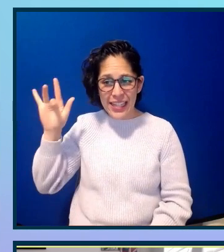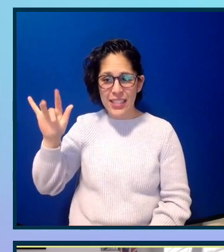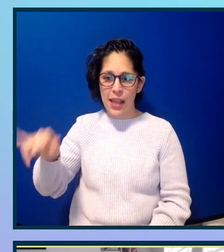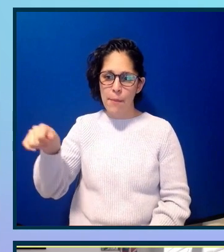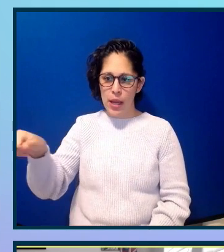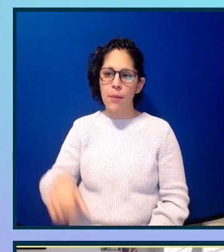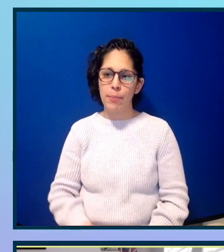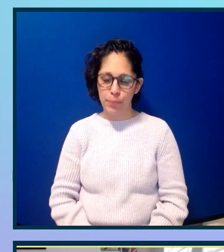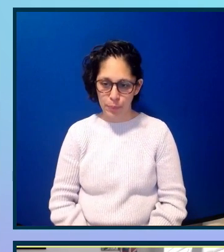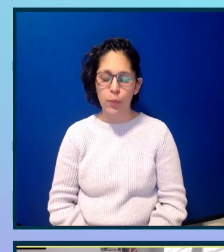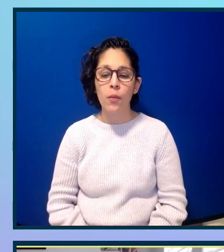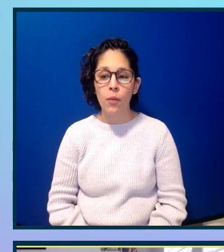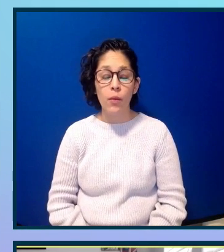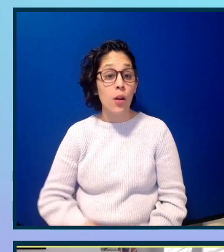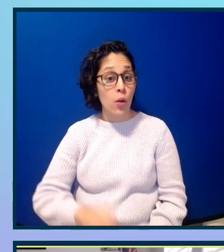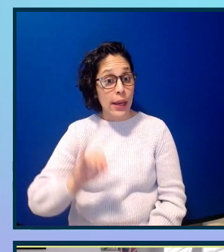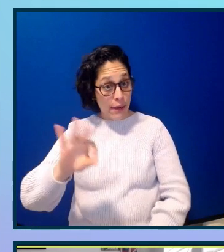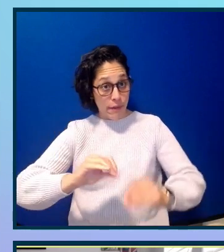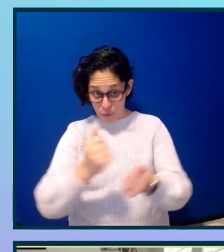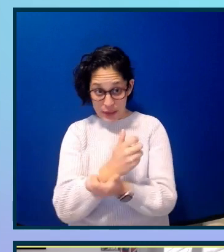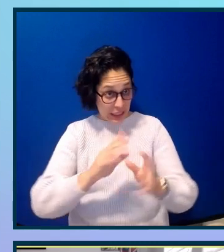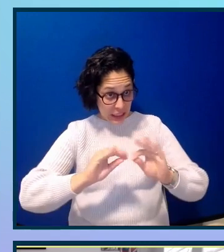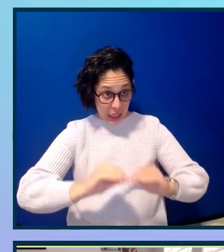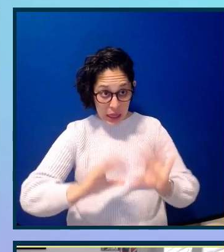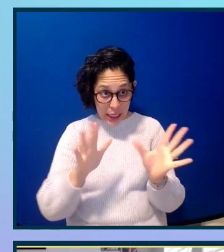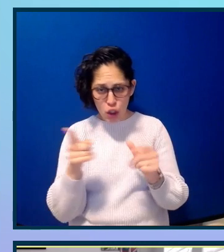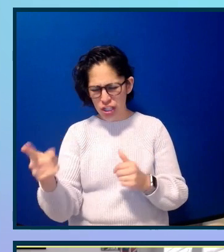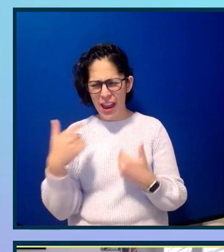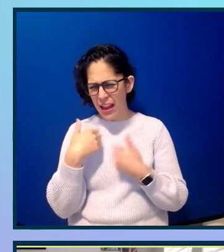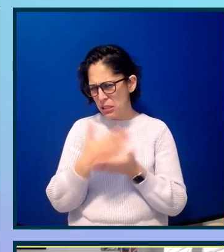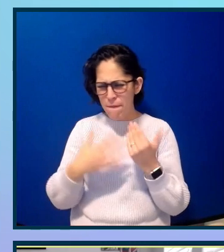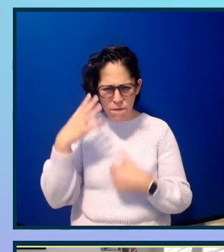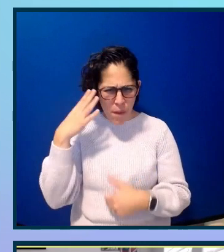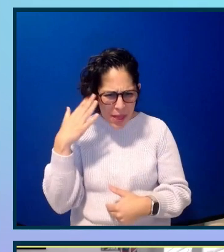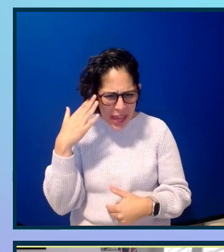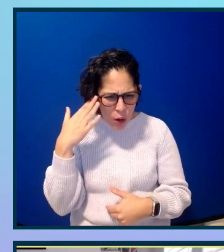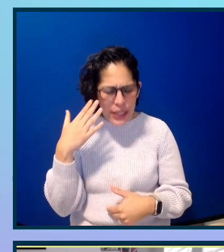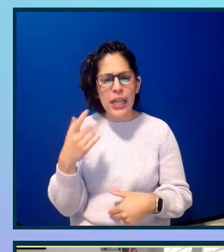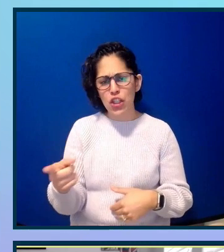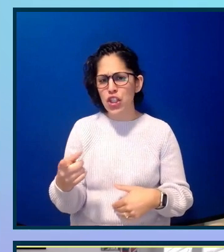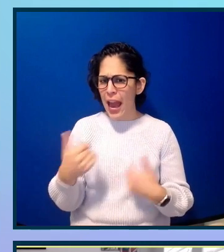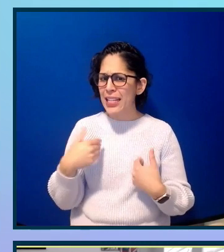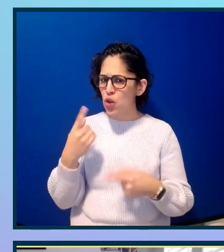So if it's very clear, if she has that sort of familiarity, and then she gets the right feedback from the system